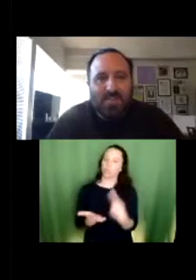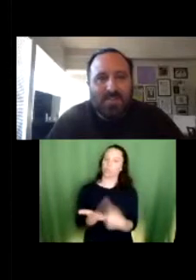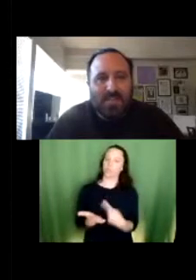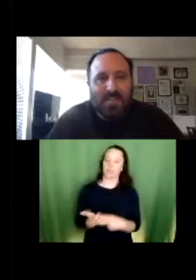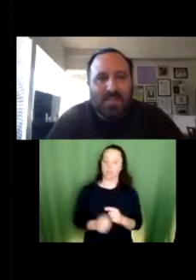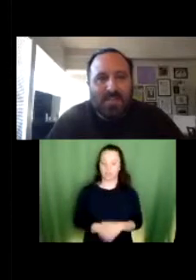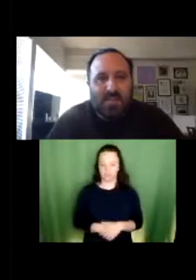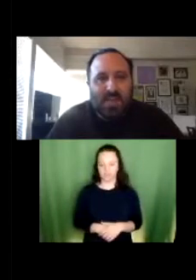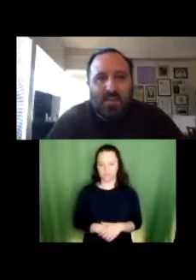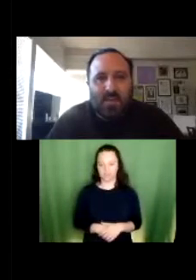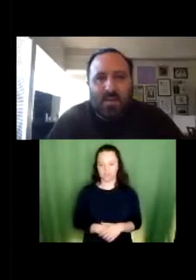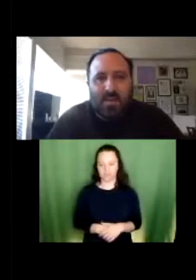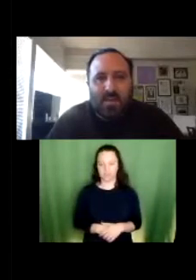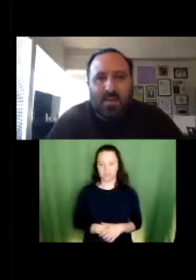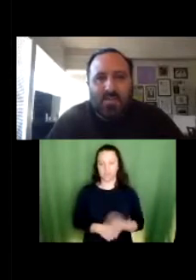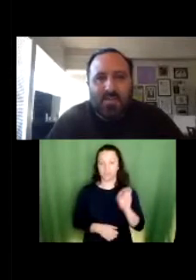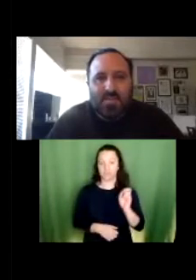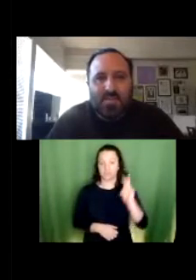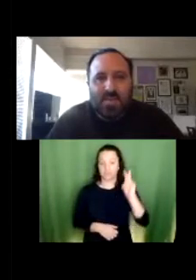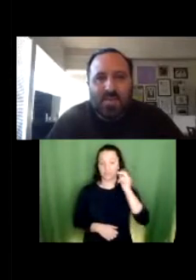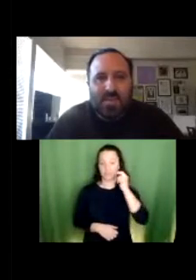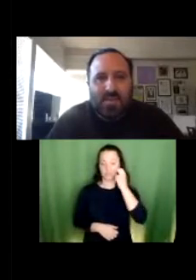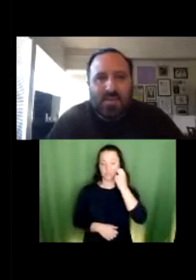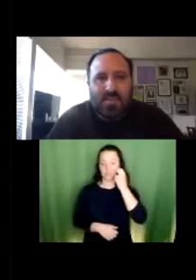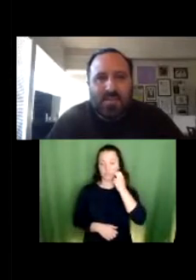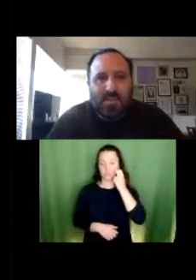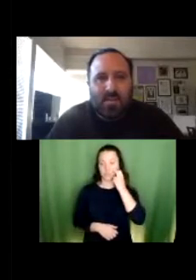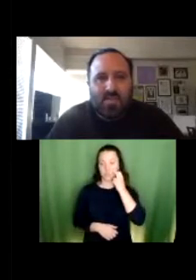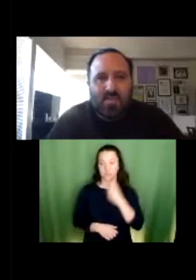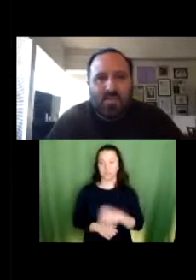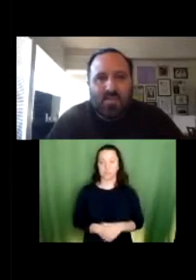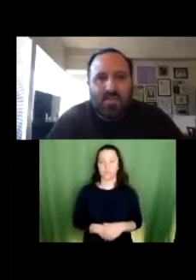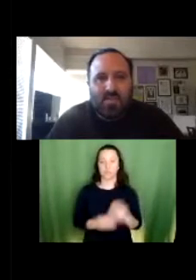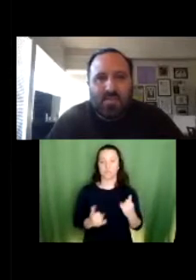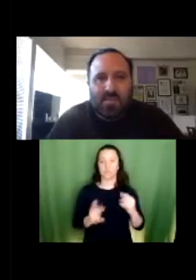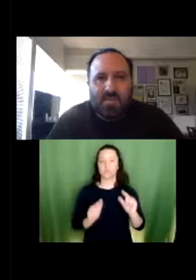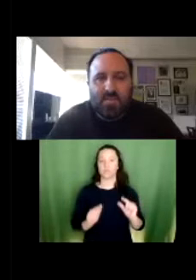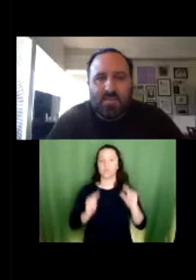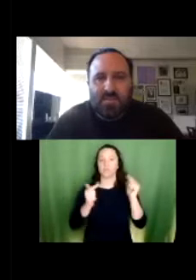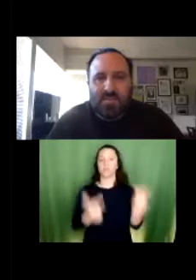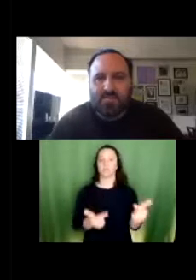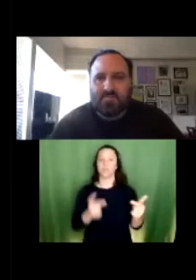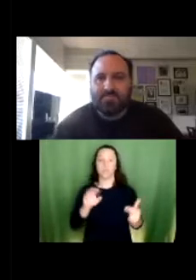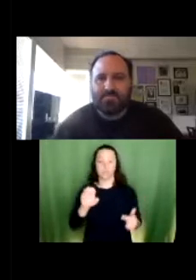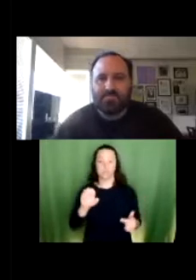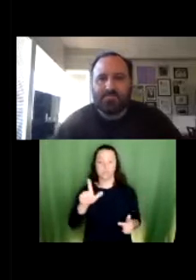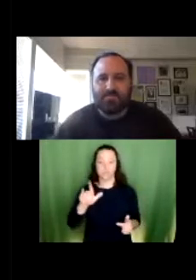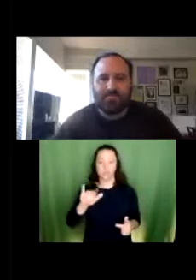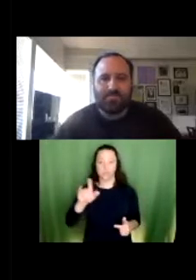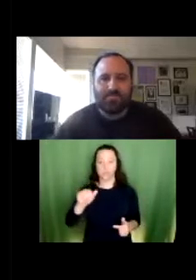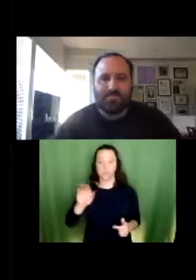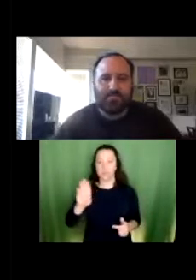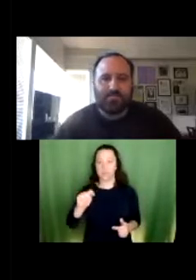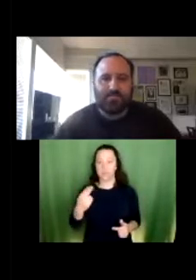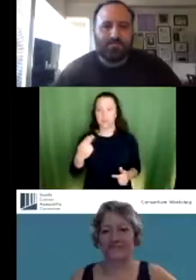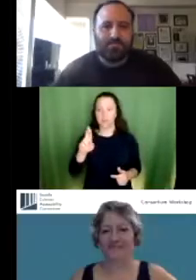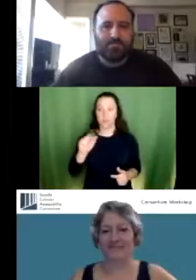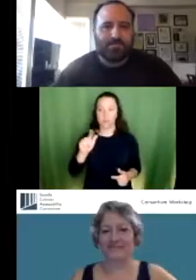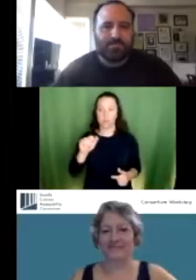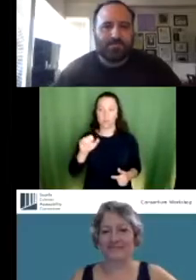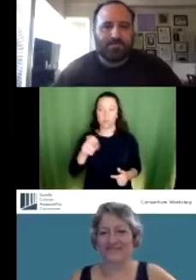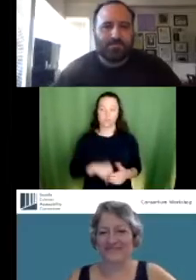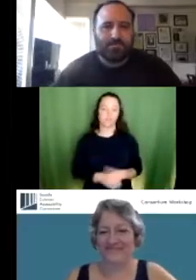And so I'd like to pass it along to Elizabeth Ralston.